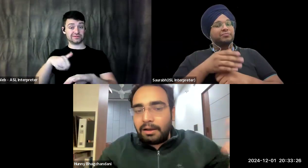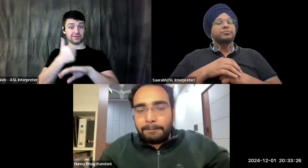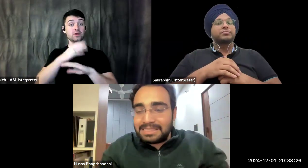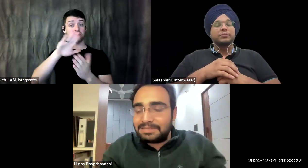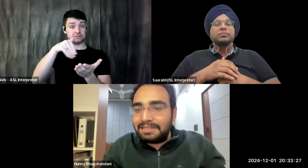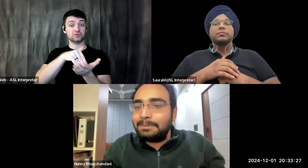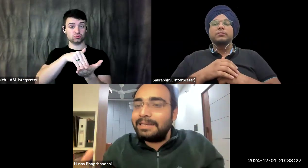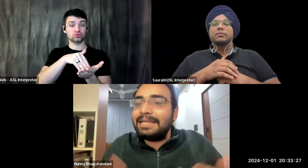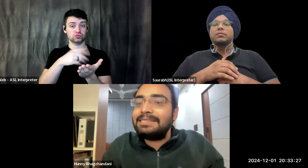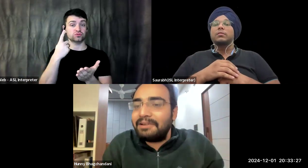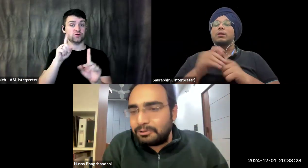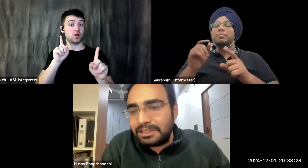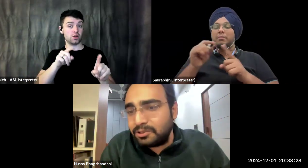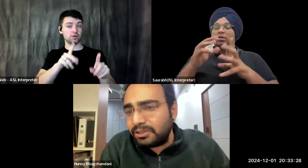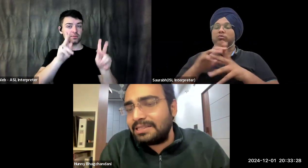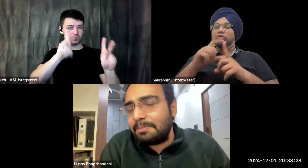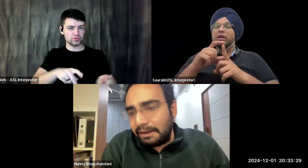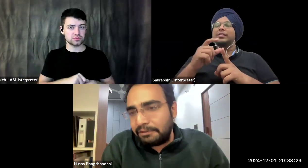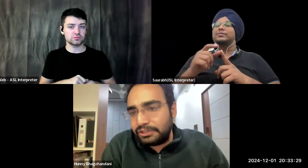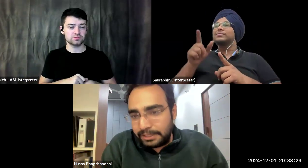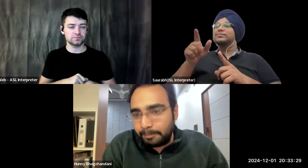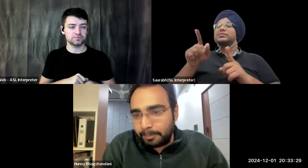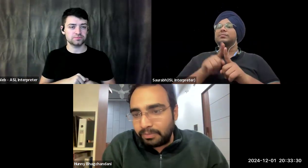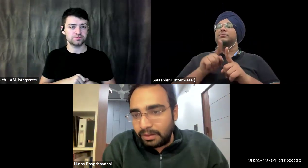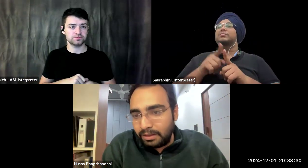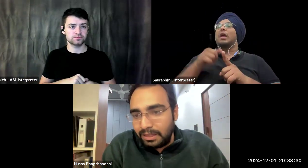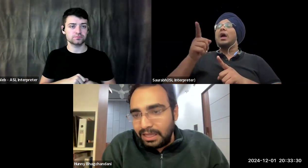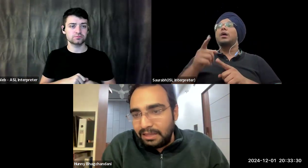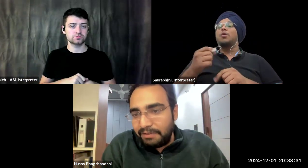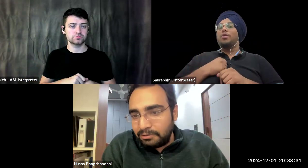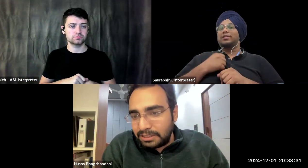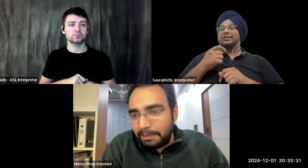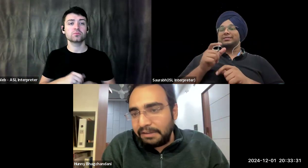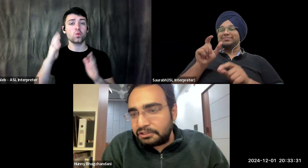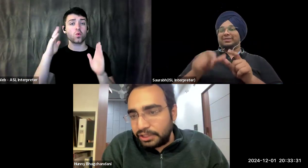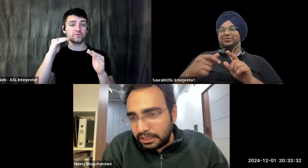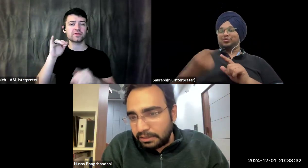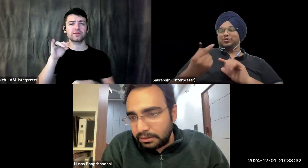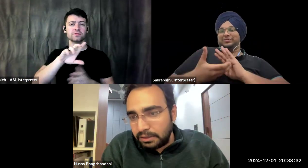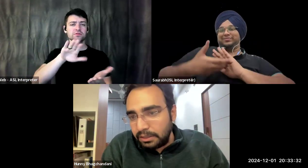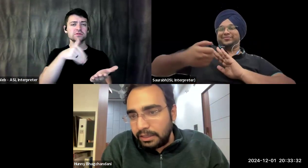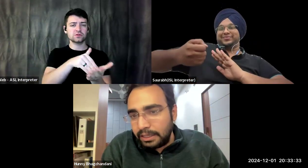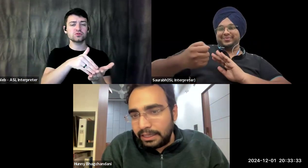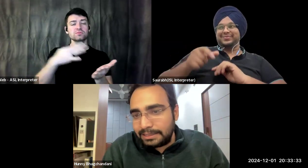persons with disability is our users, not as a beneficiary. When you say beneficiary,